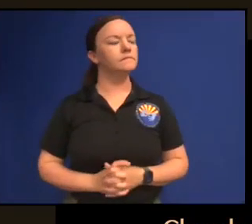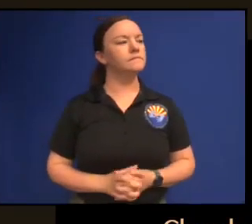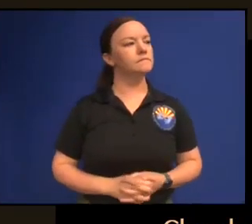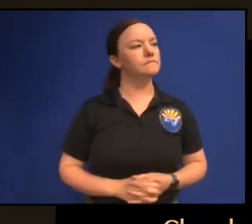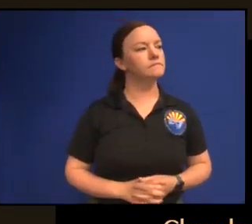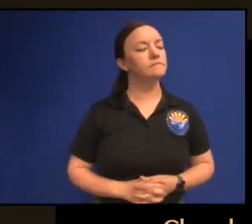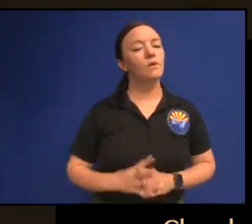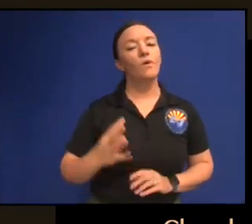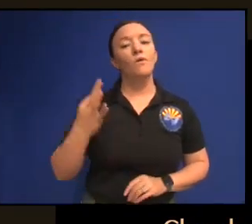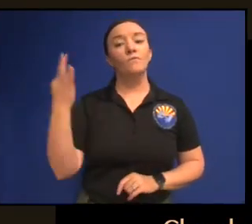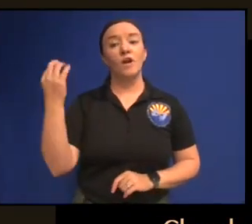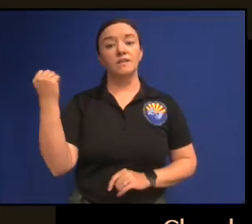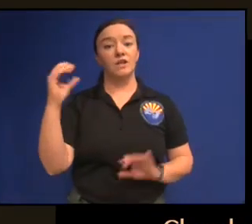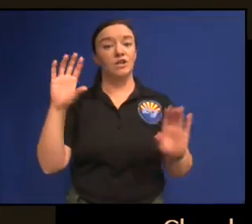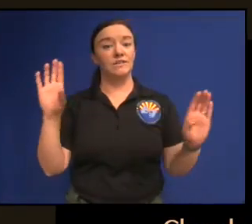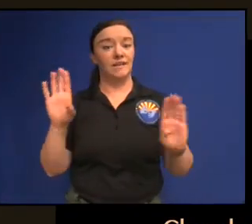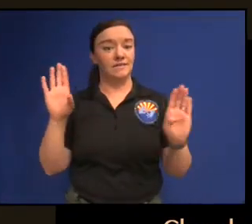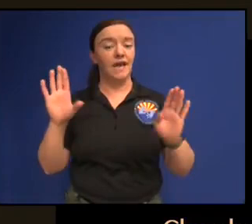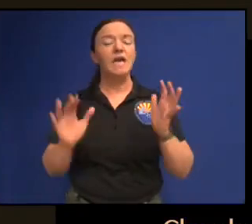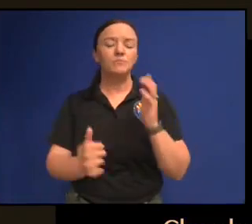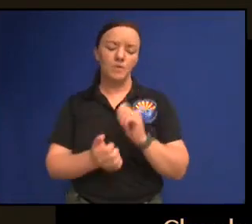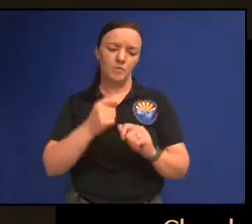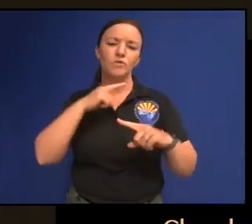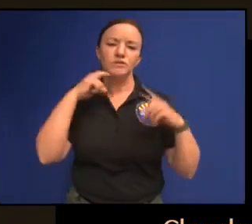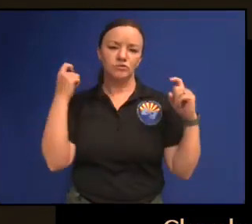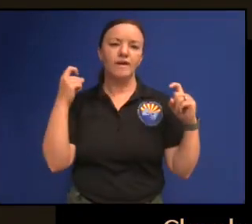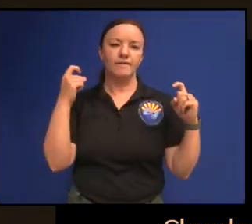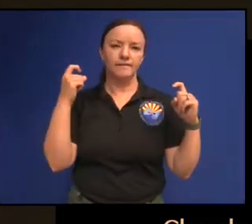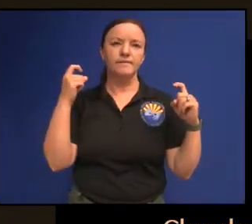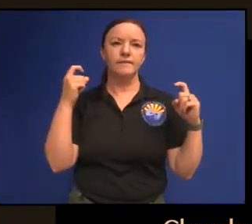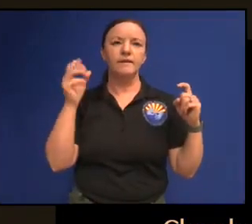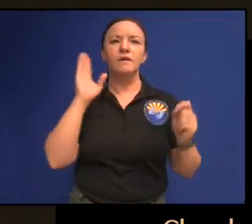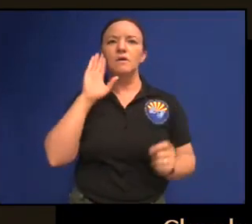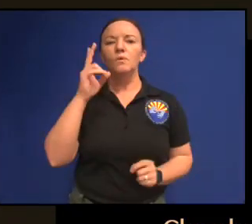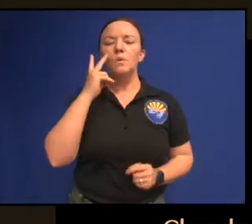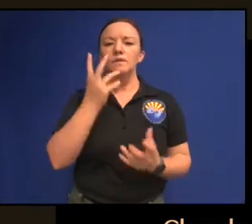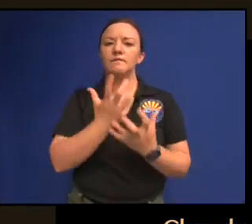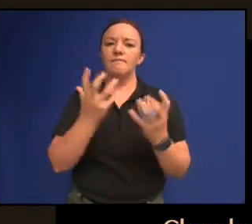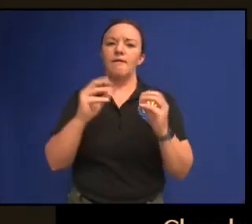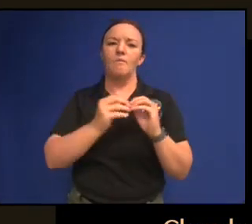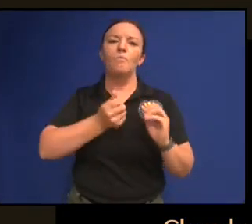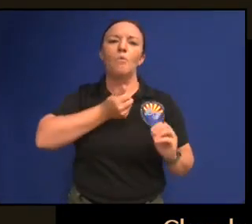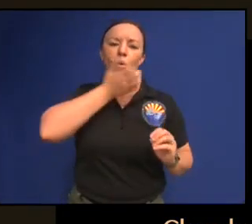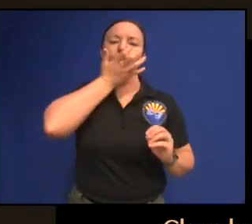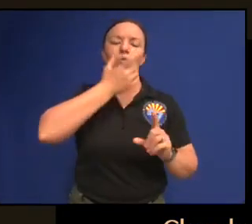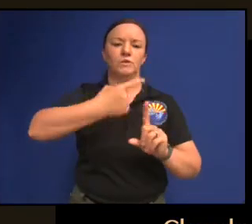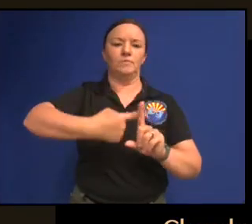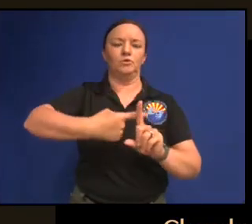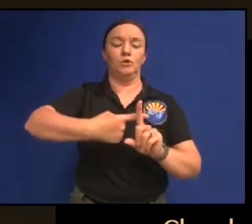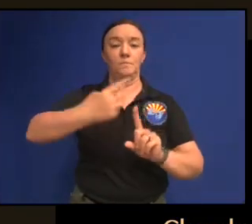PRIMARILY DRY AND WARMER TEMPERATURES. MONDAY AND TUESDAY, THAT IS OUR DRIEST TIME.